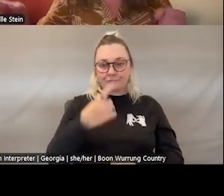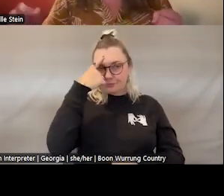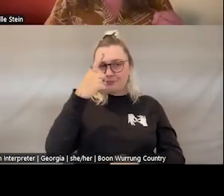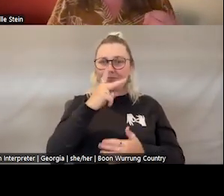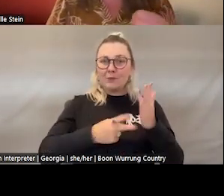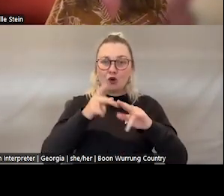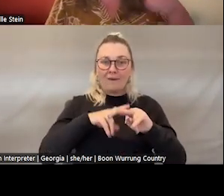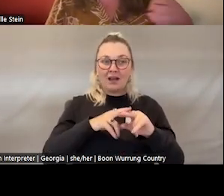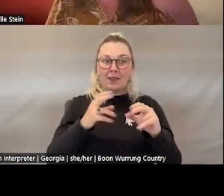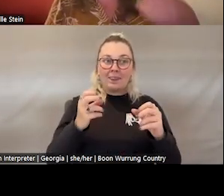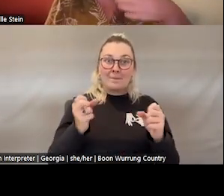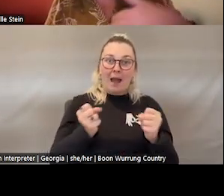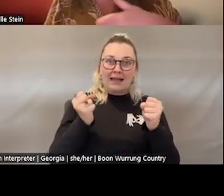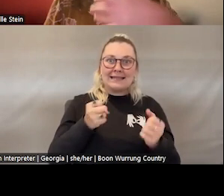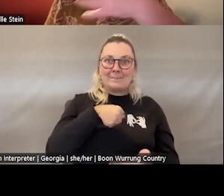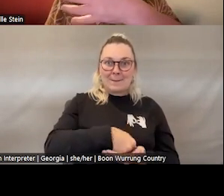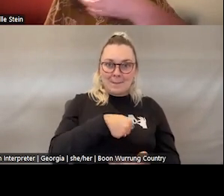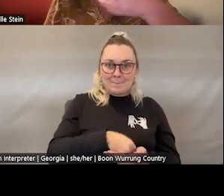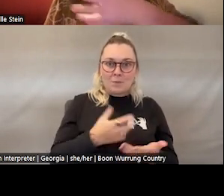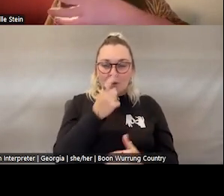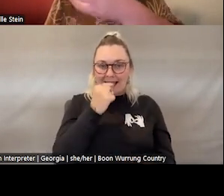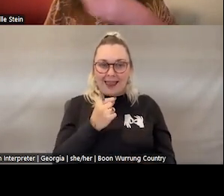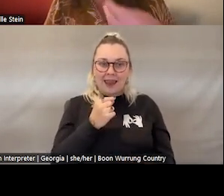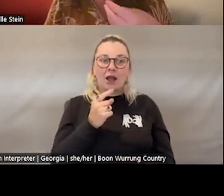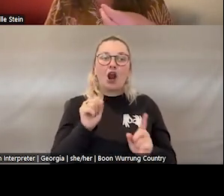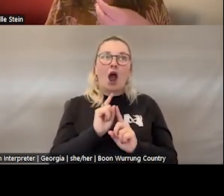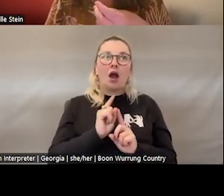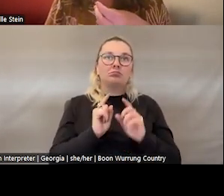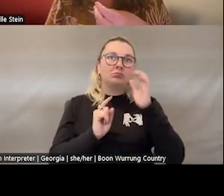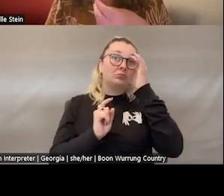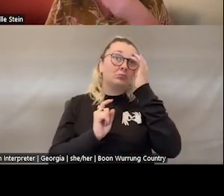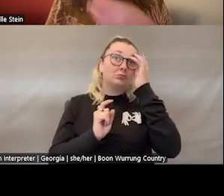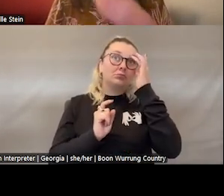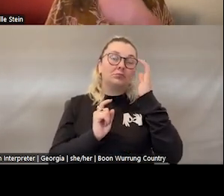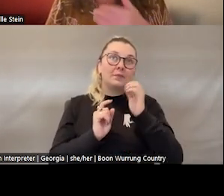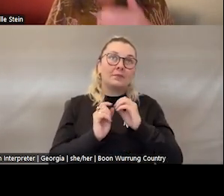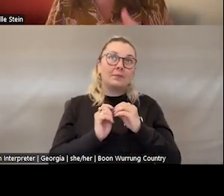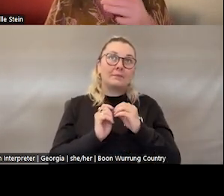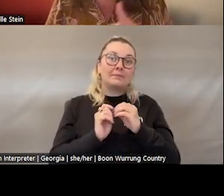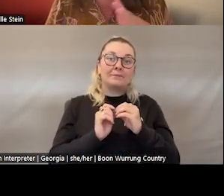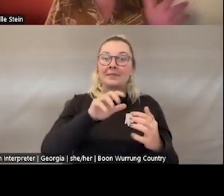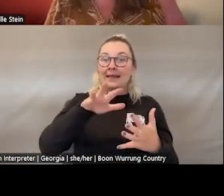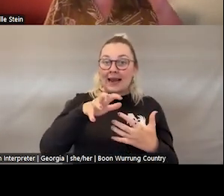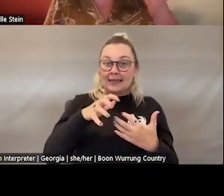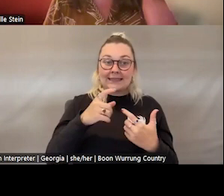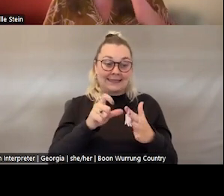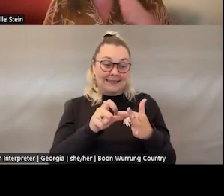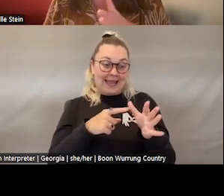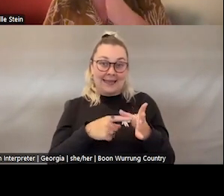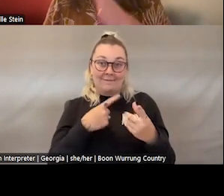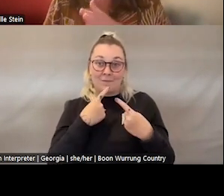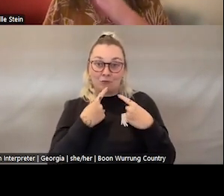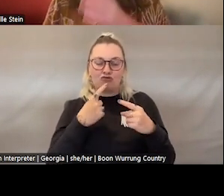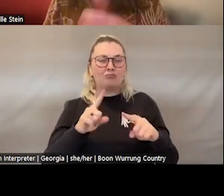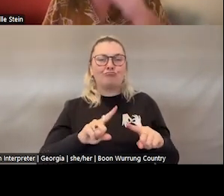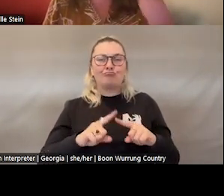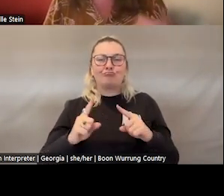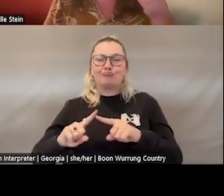mighty minimum and where we could collect those pieces of data at various points of a supporter